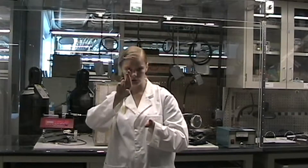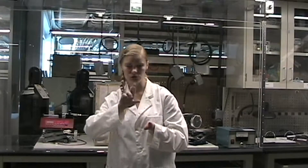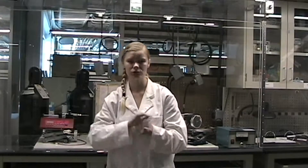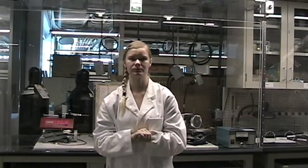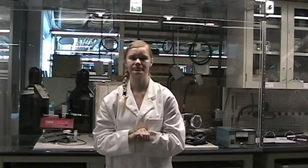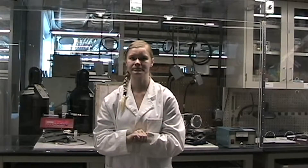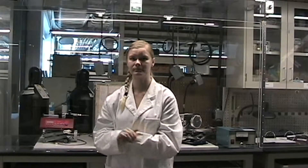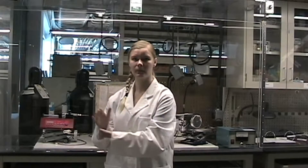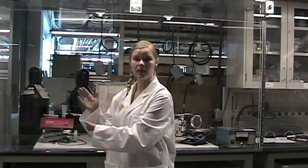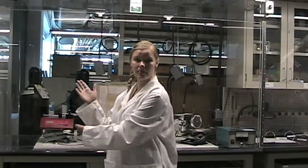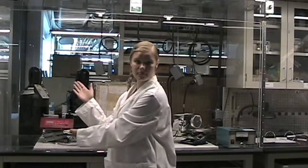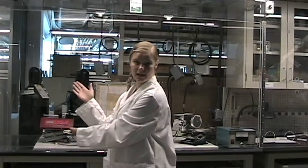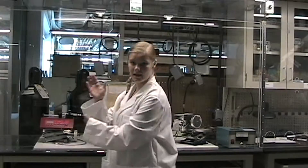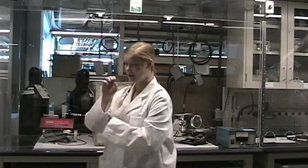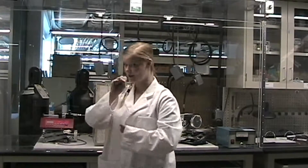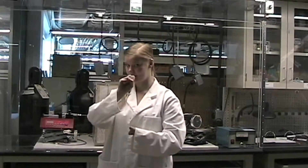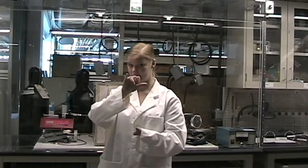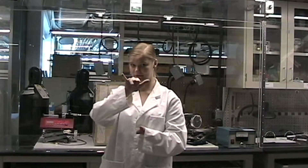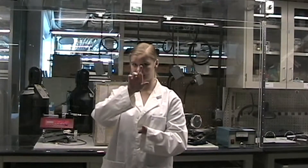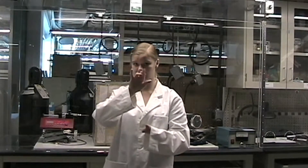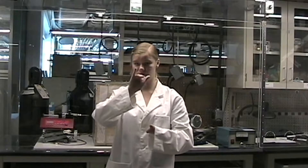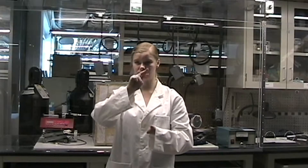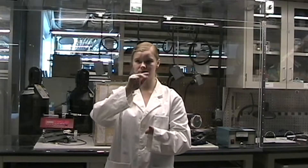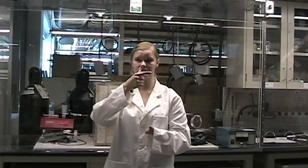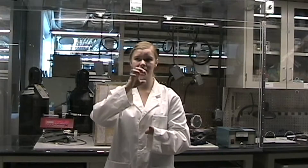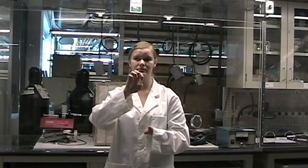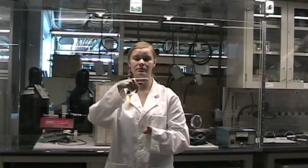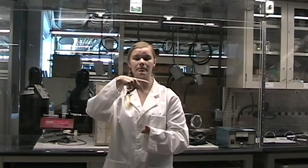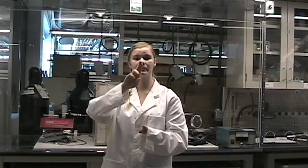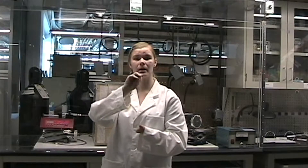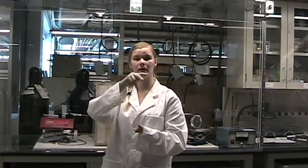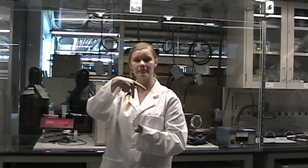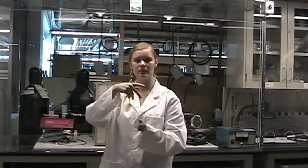This is called the syringe pump.